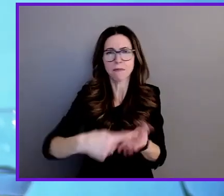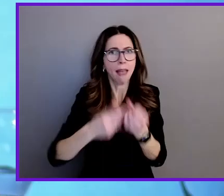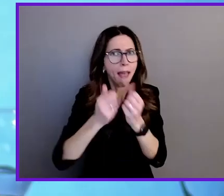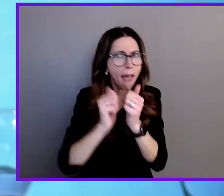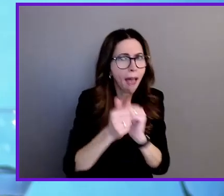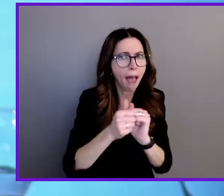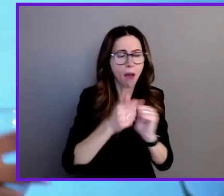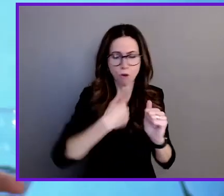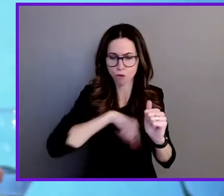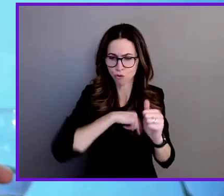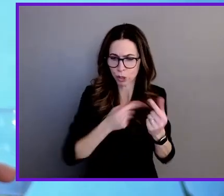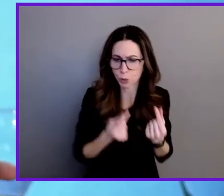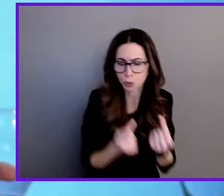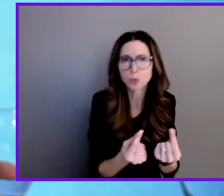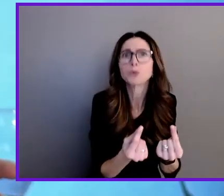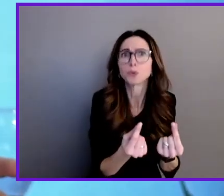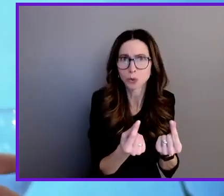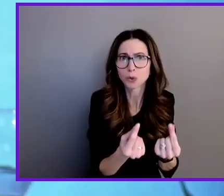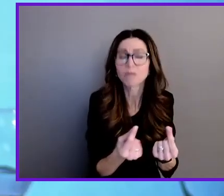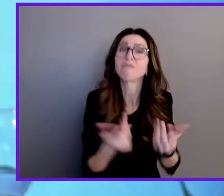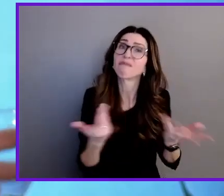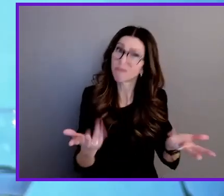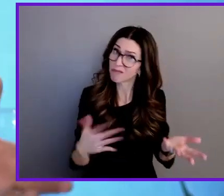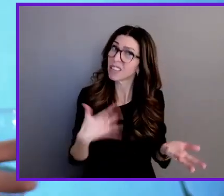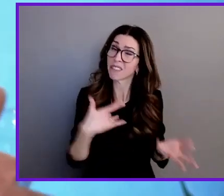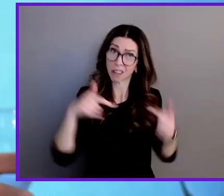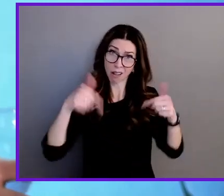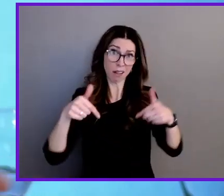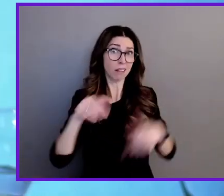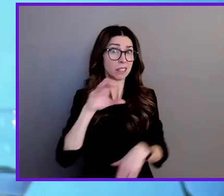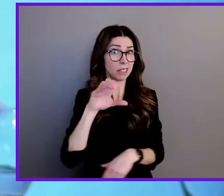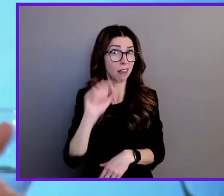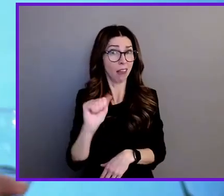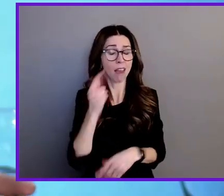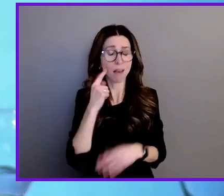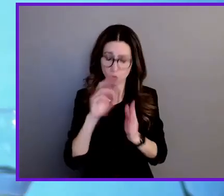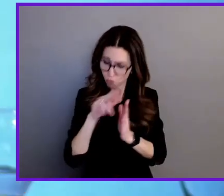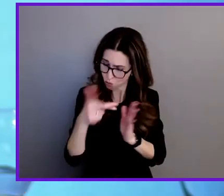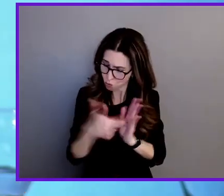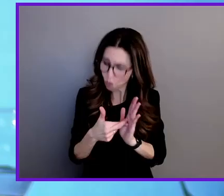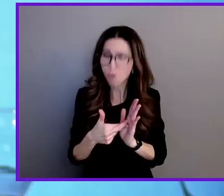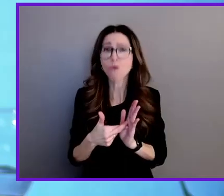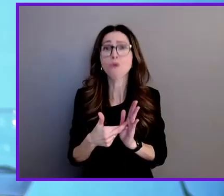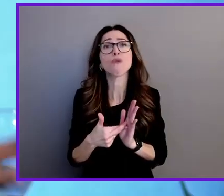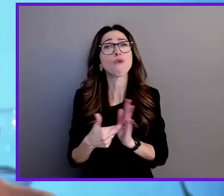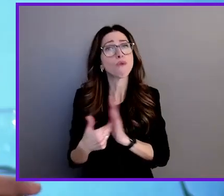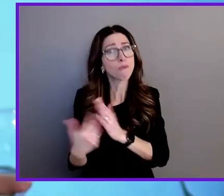and the Canada Council of the Arts definitely has a role to play.